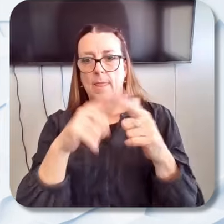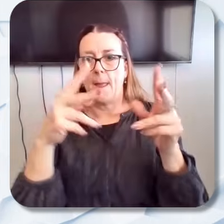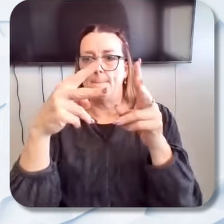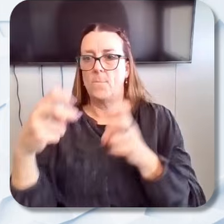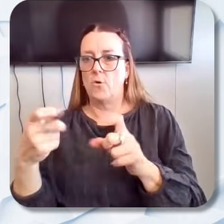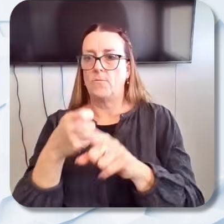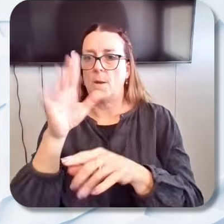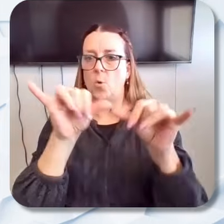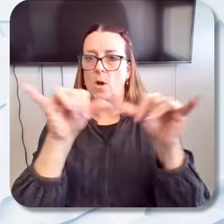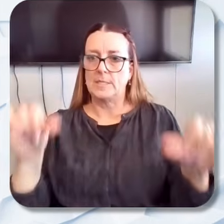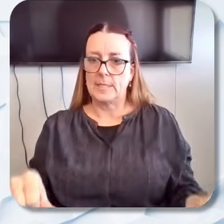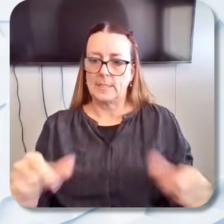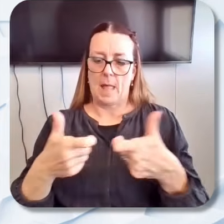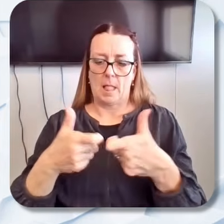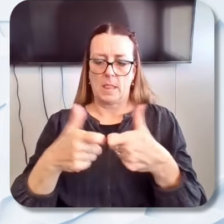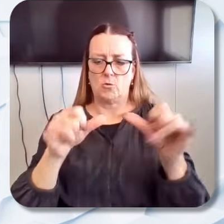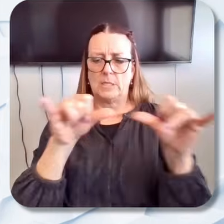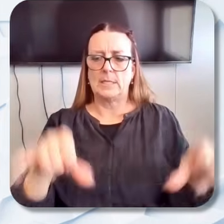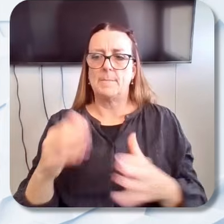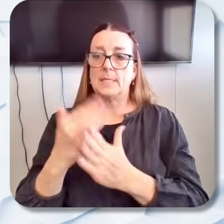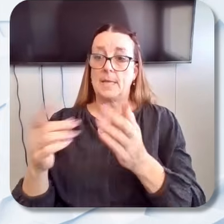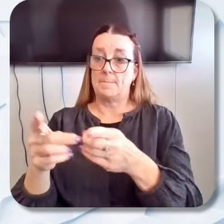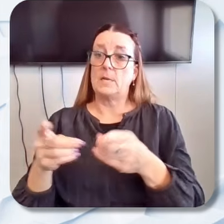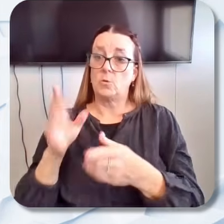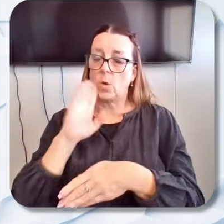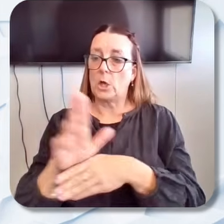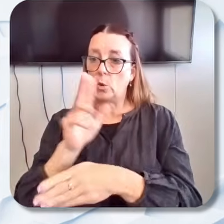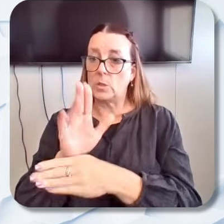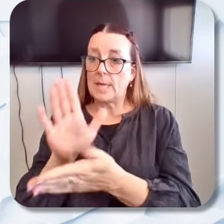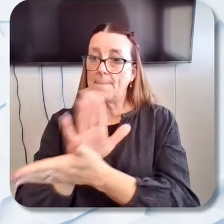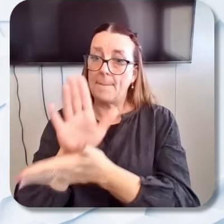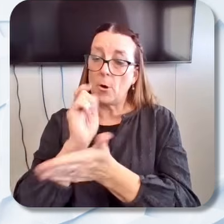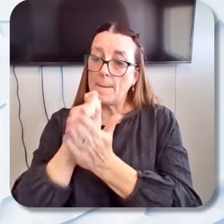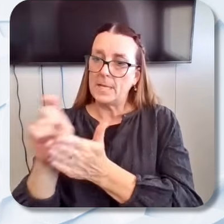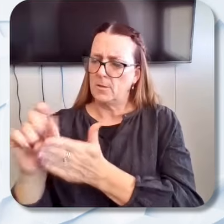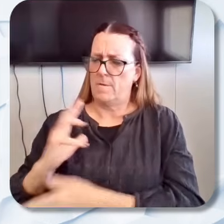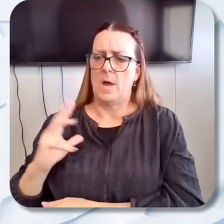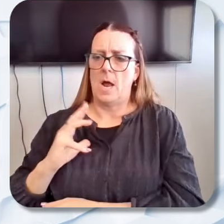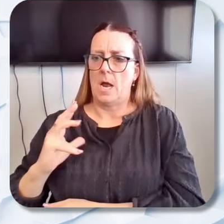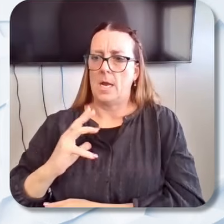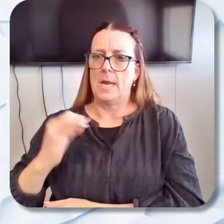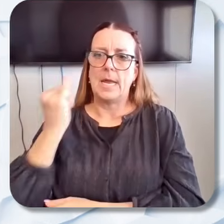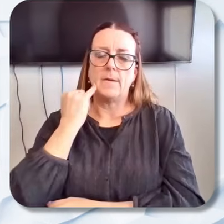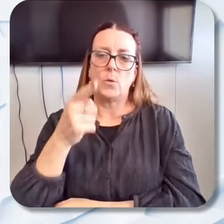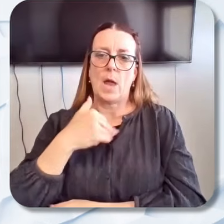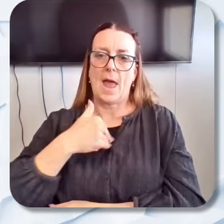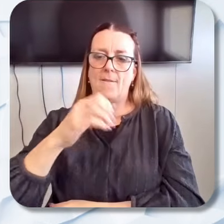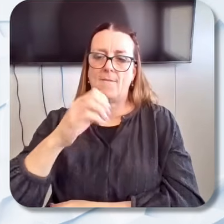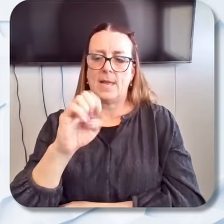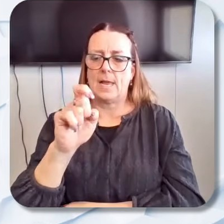Either your electronic system. Some districts will use paper and pen systems. That's okay. If you have an excel spreadsheet system.